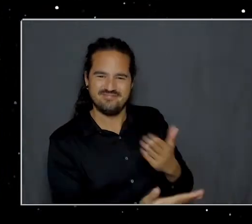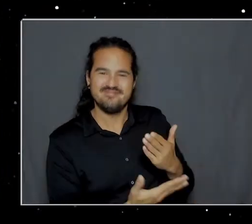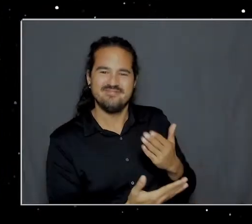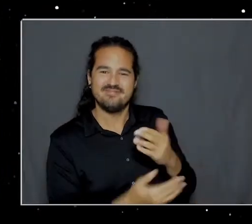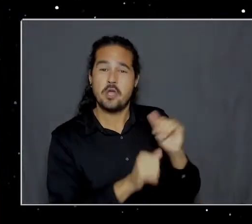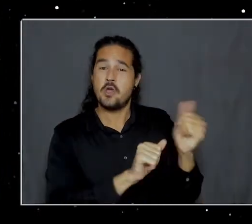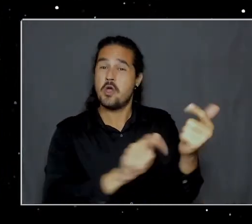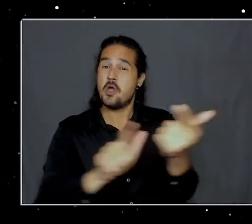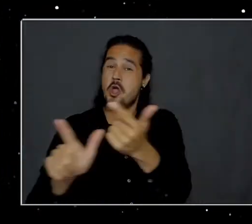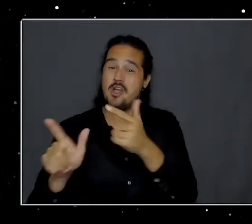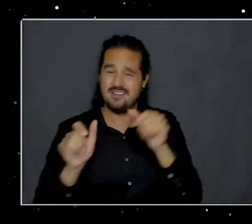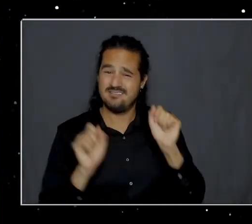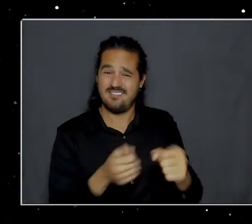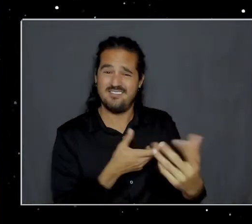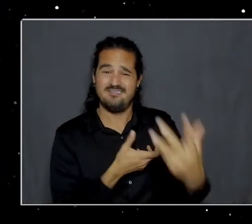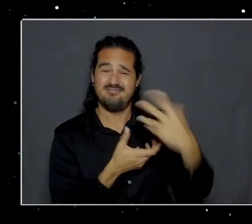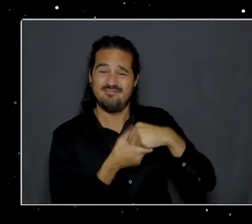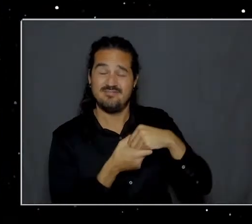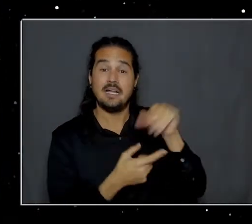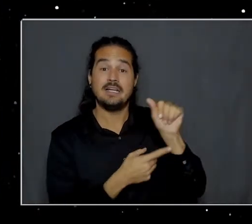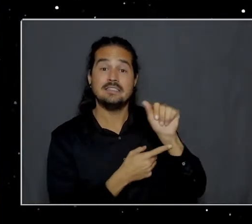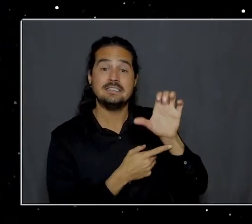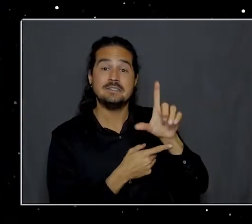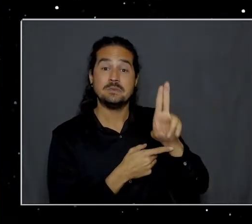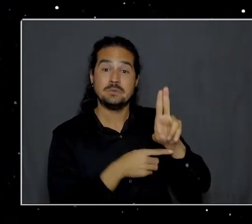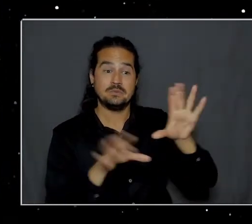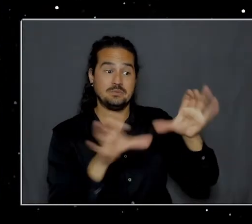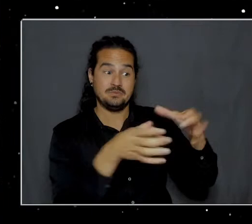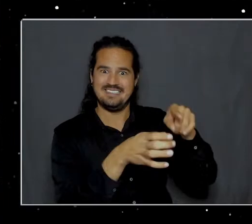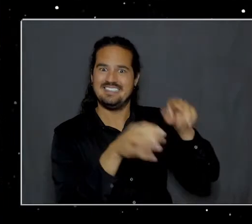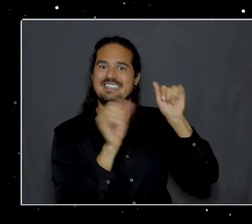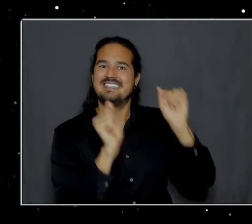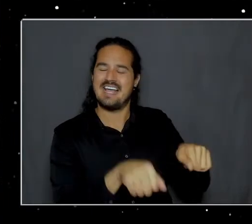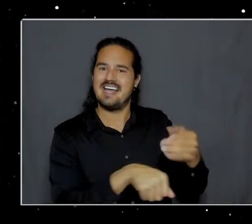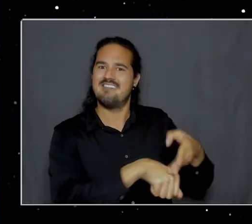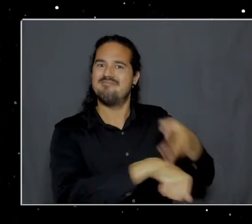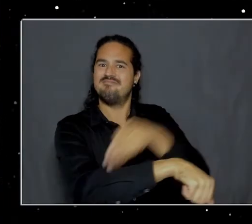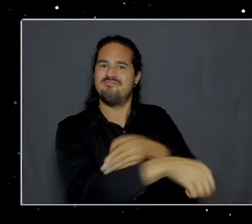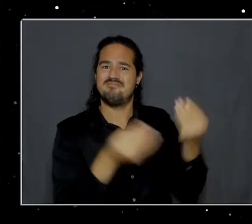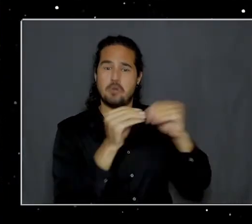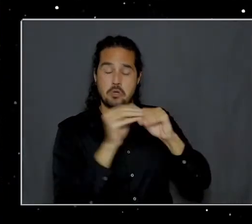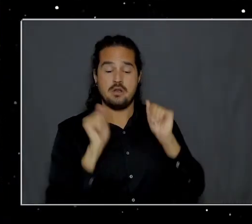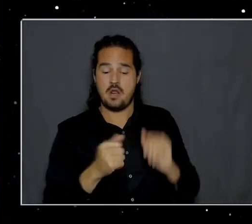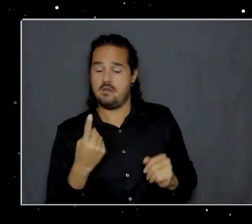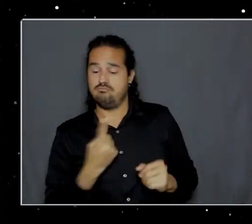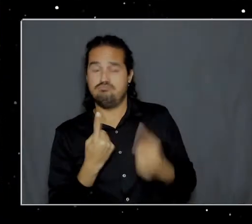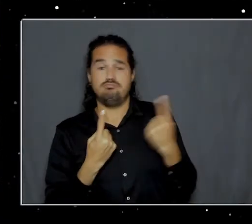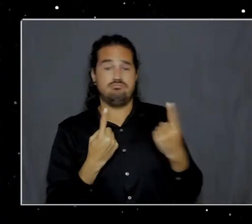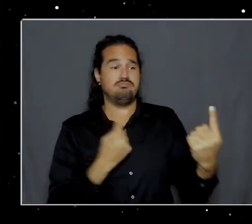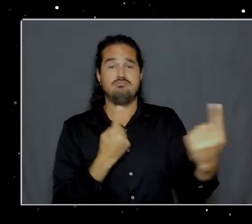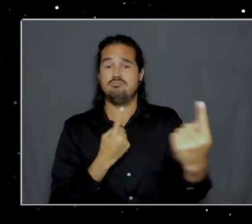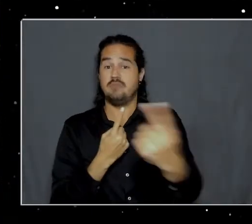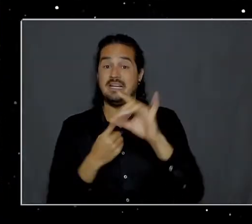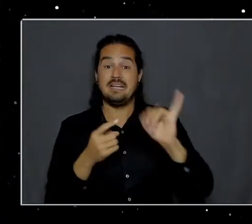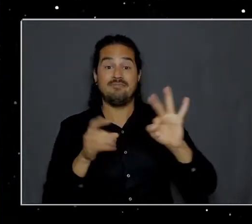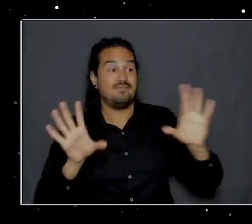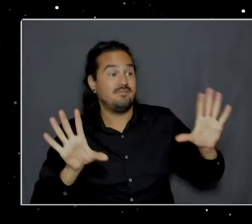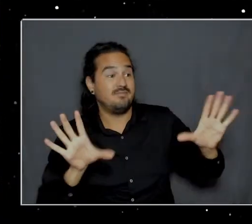AND I WILL SAY, EACH OF US CAN DO SOMETHING, BUT THE ACLU COLLECTIVELY CAN DO MORE. WE CAN DO STUFF INDIVIDUALLY, BUT IF WE COME TOGETHER, THROUGH